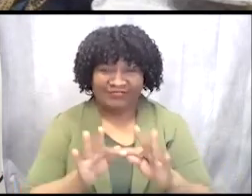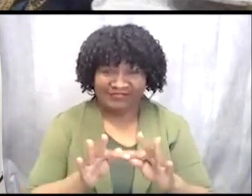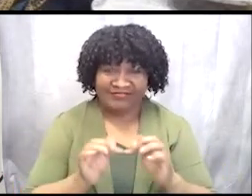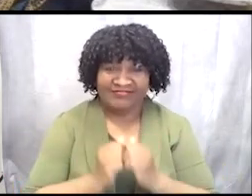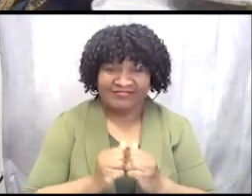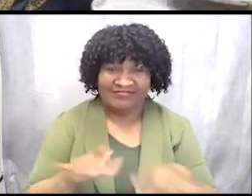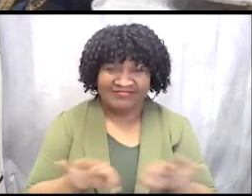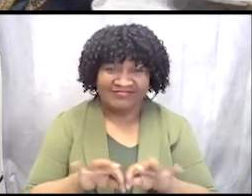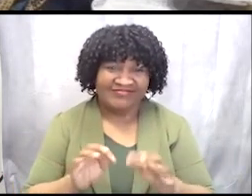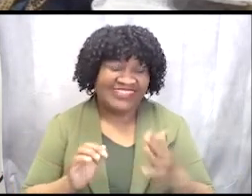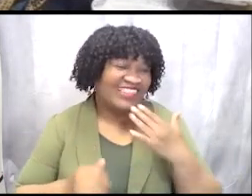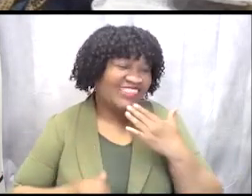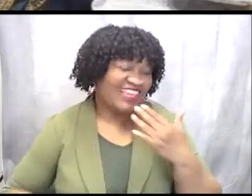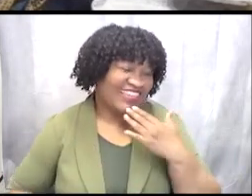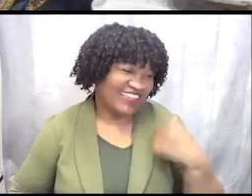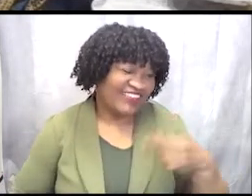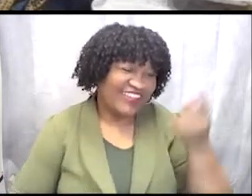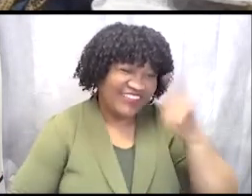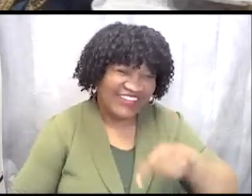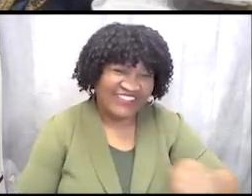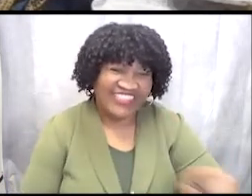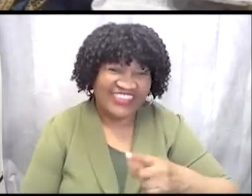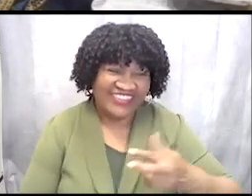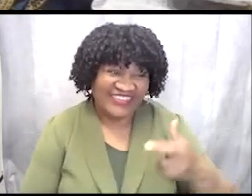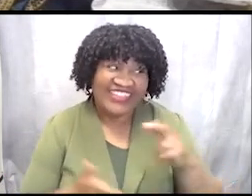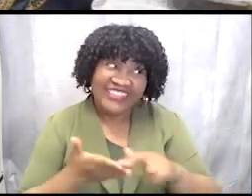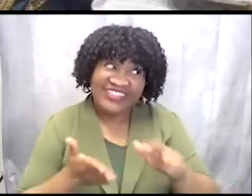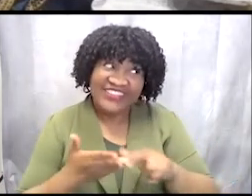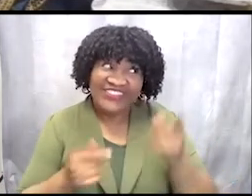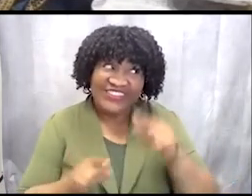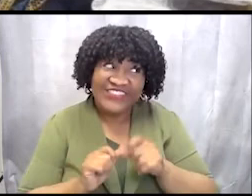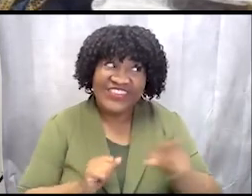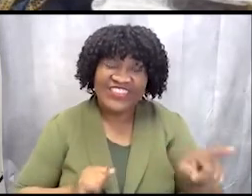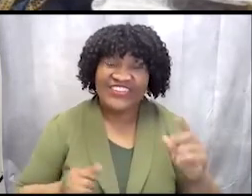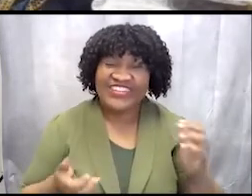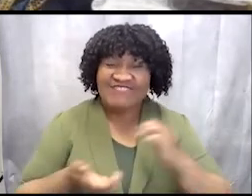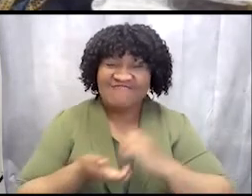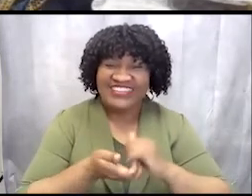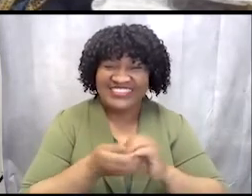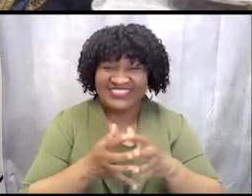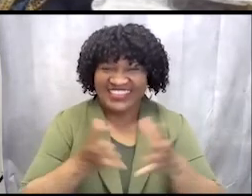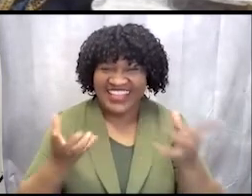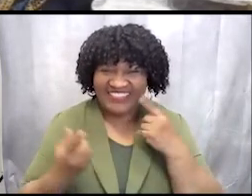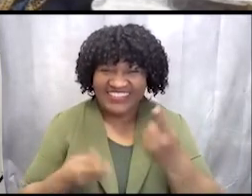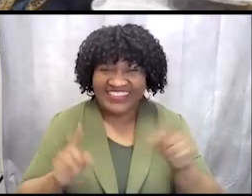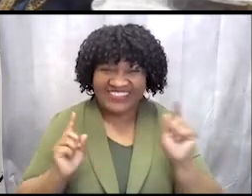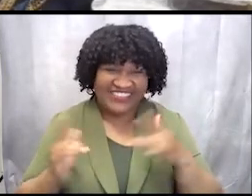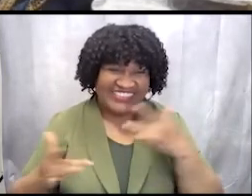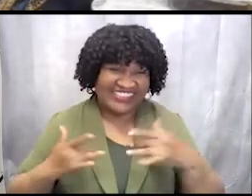Okay, thank you. Well, we certainly agree. And we think that through research practice partnerships, a lot can be accomplished, so we're excited to hear you-